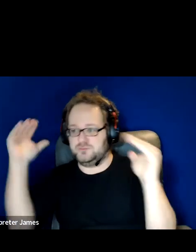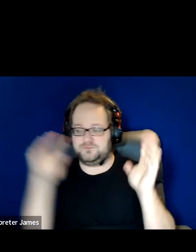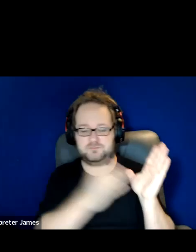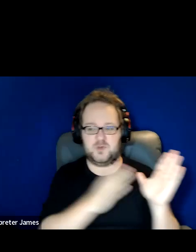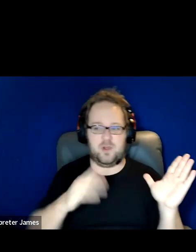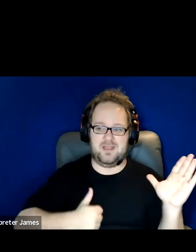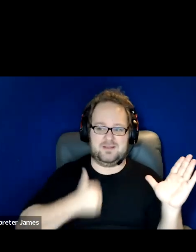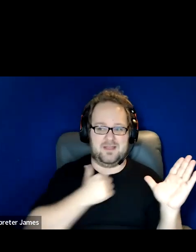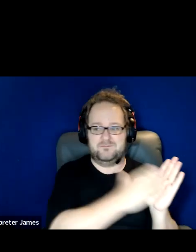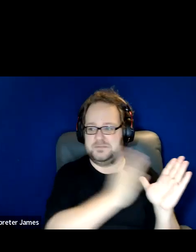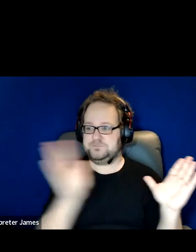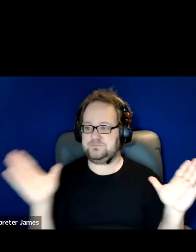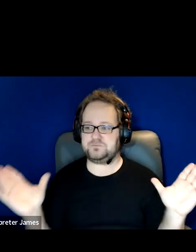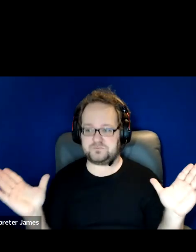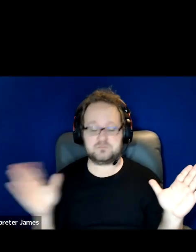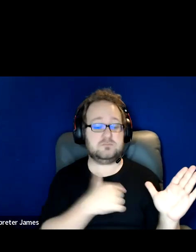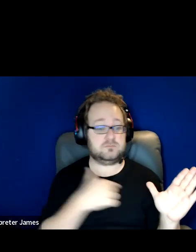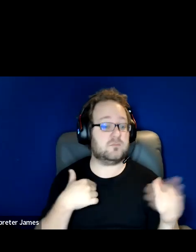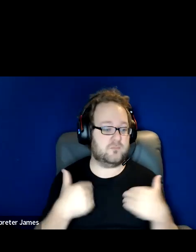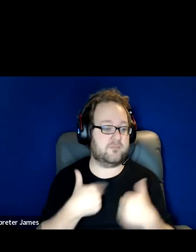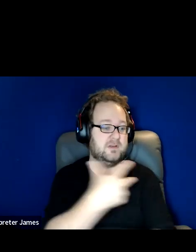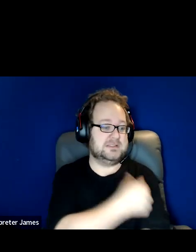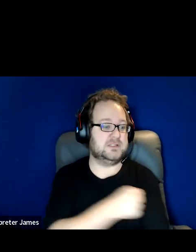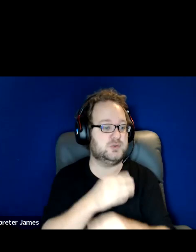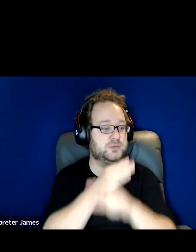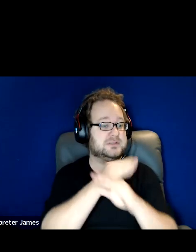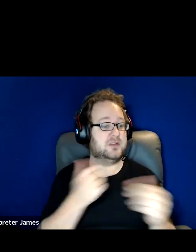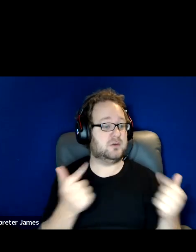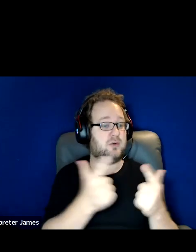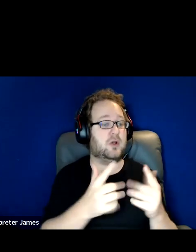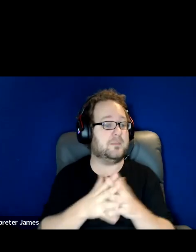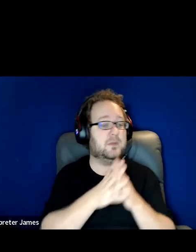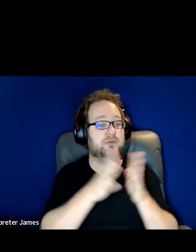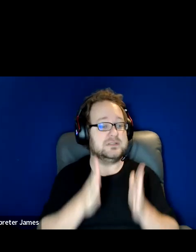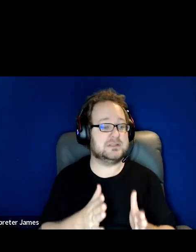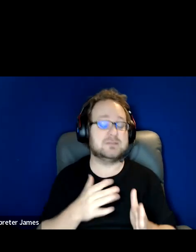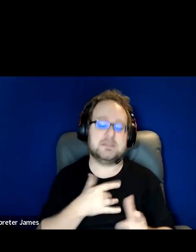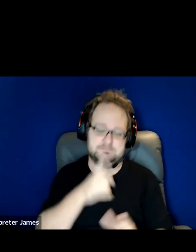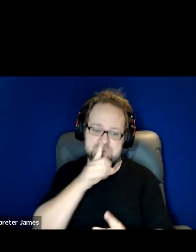recommended to protect all menders this respiratory season, we especially want to make sure that people who are